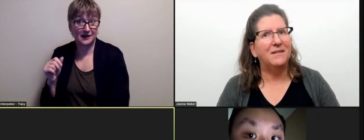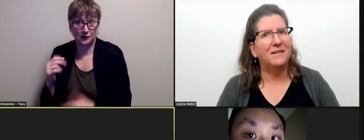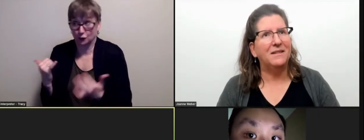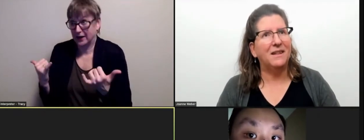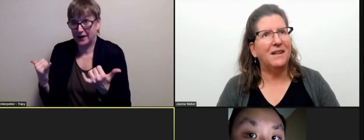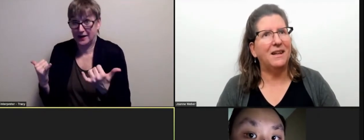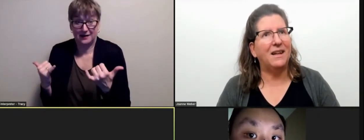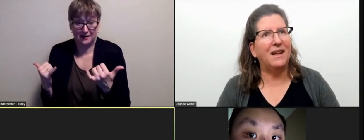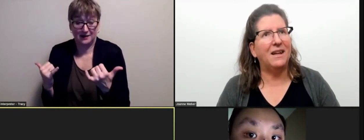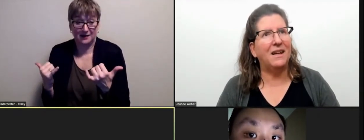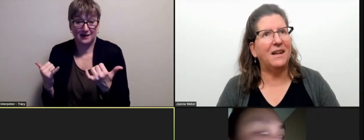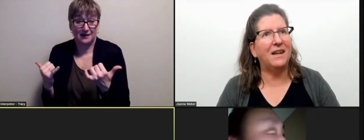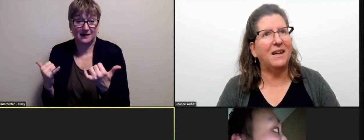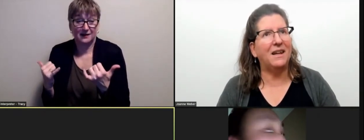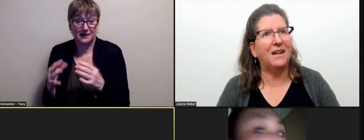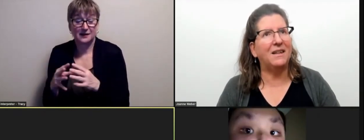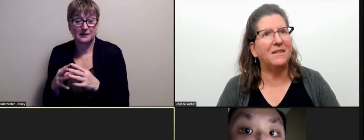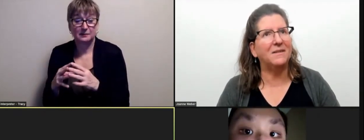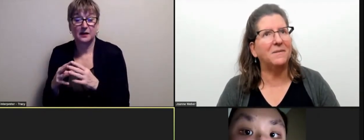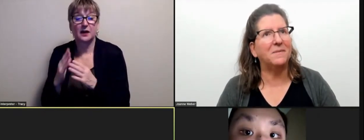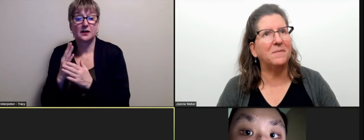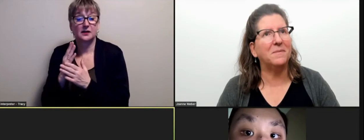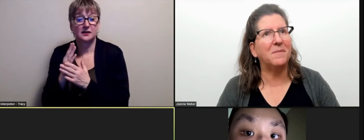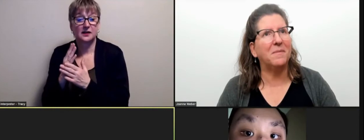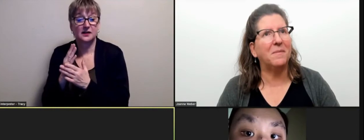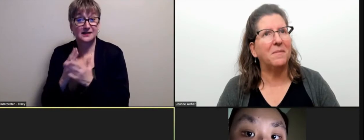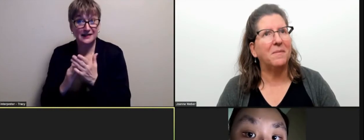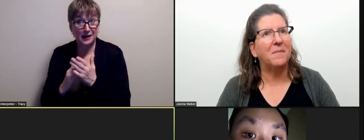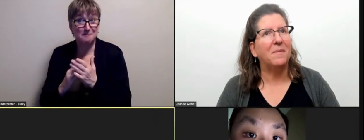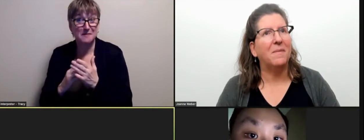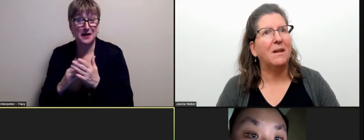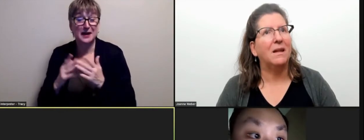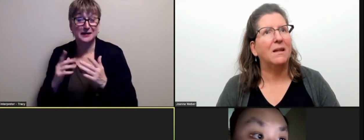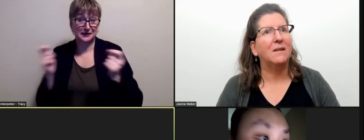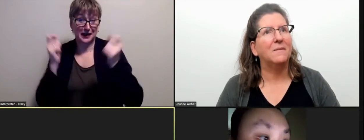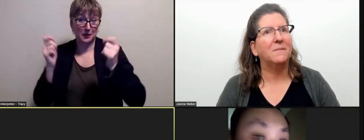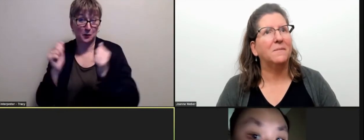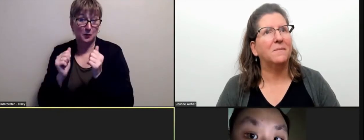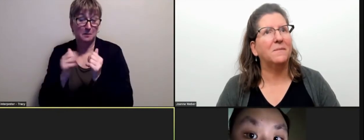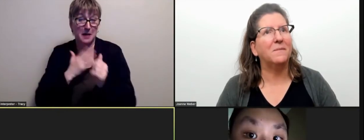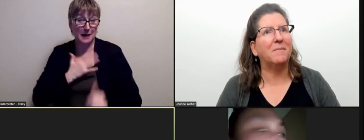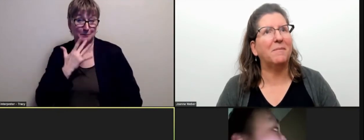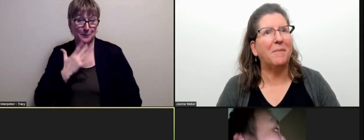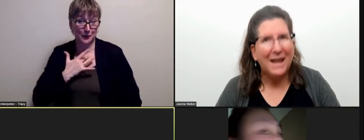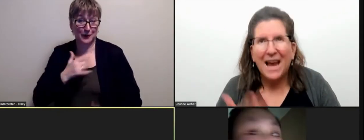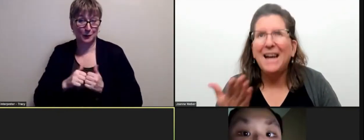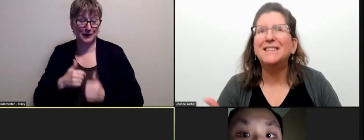Like - you know - some of them actually celebrated my birthday with me last week with me. Three of them actually.